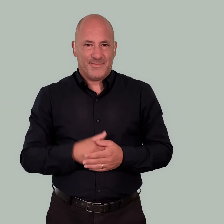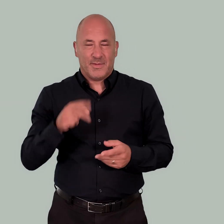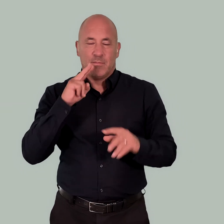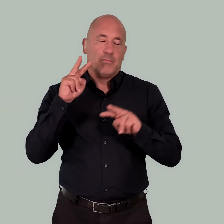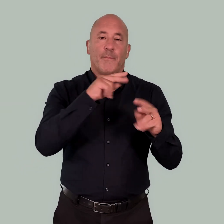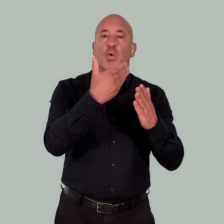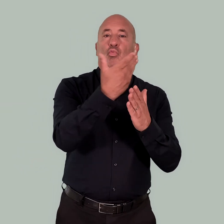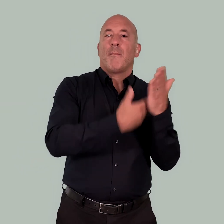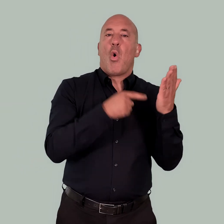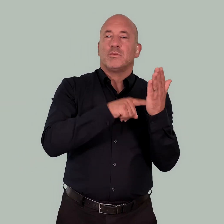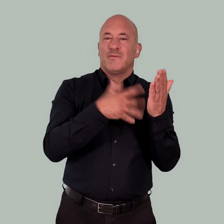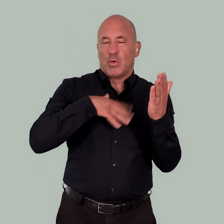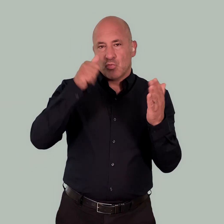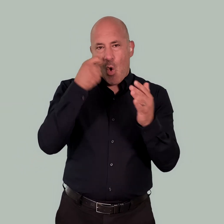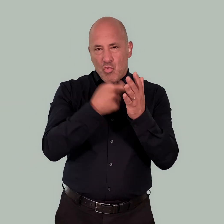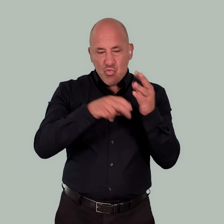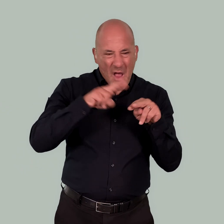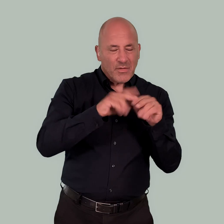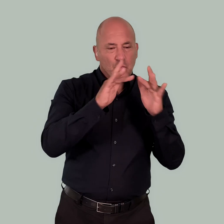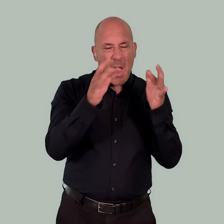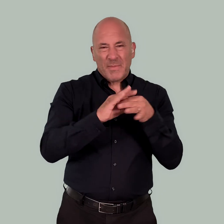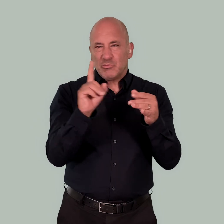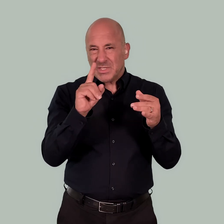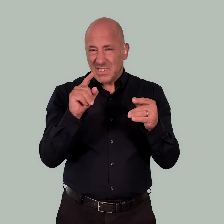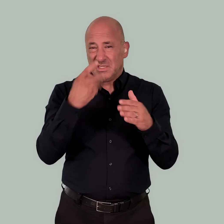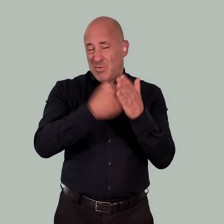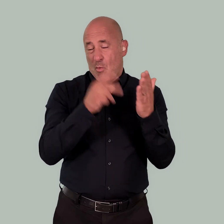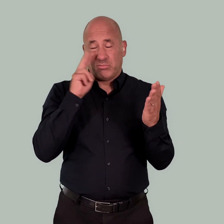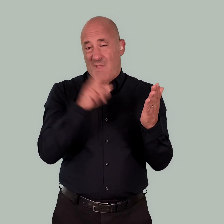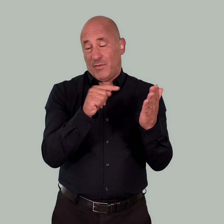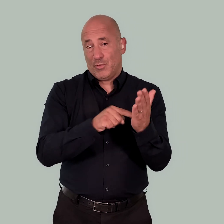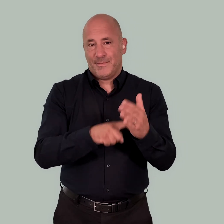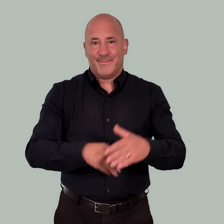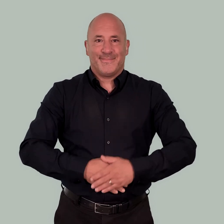Please refer to the report to access the references/ web links.